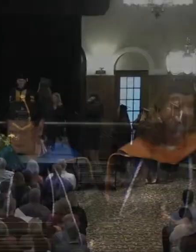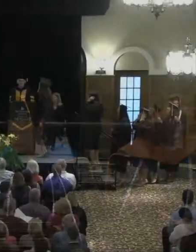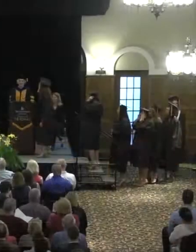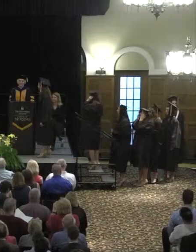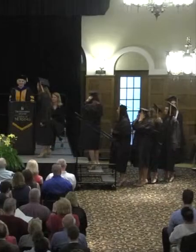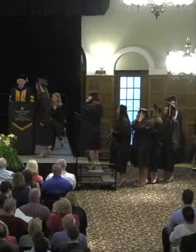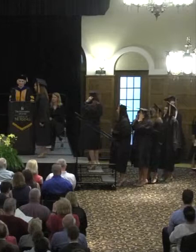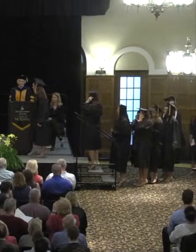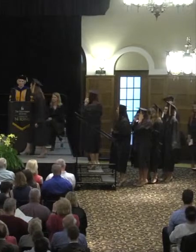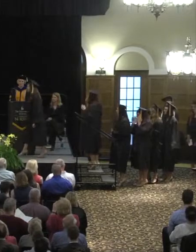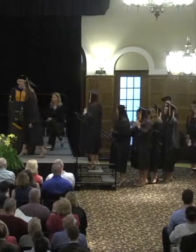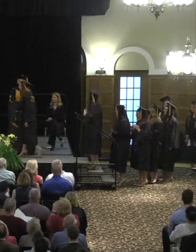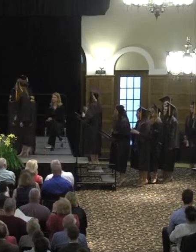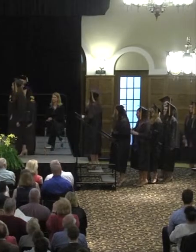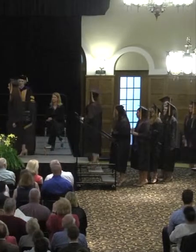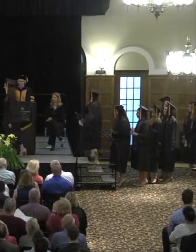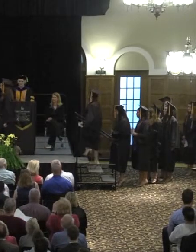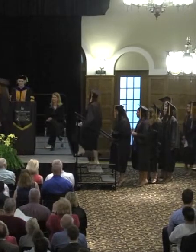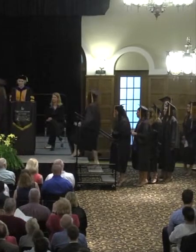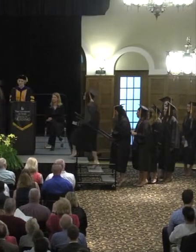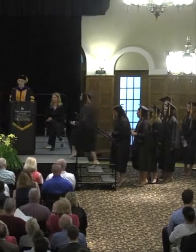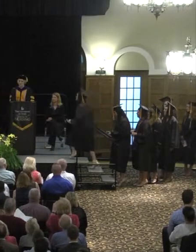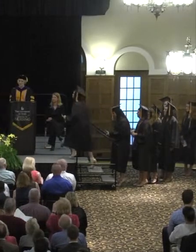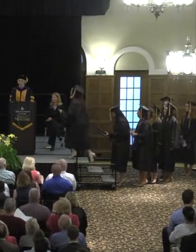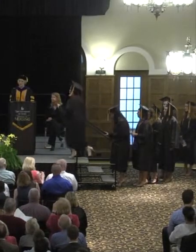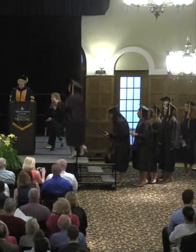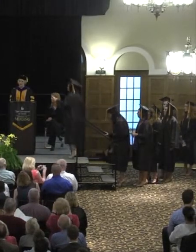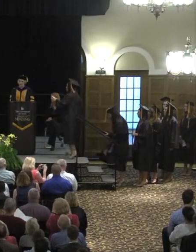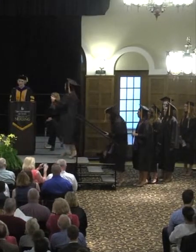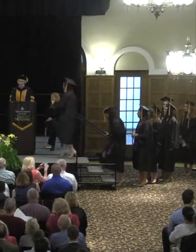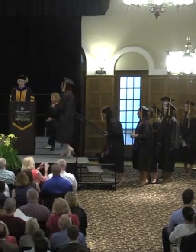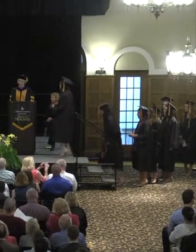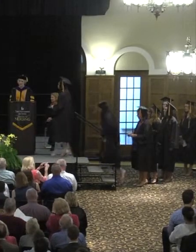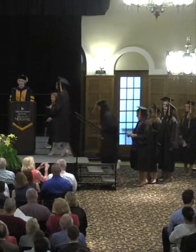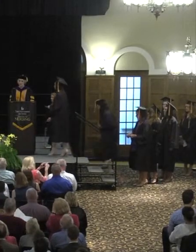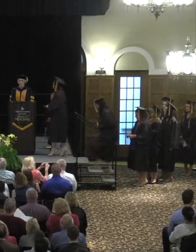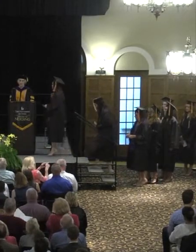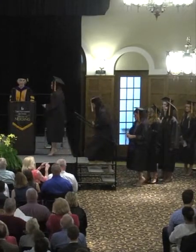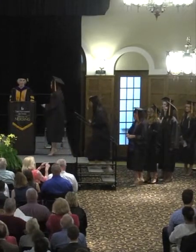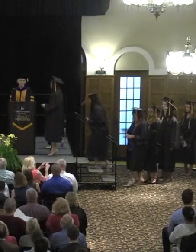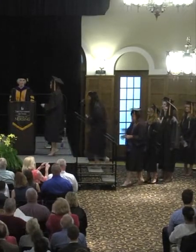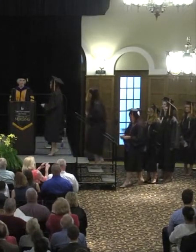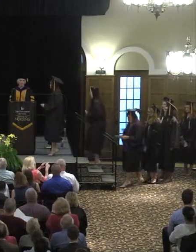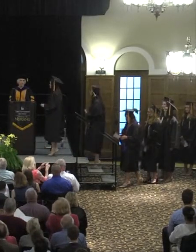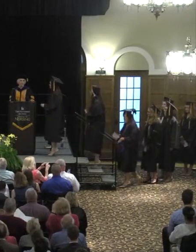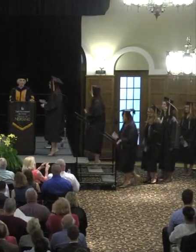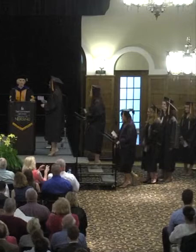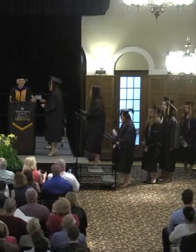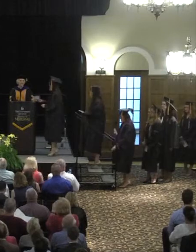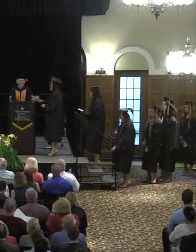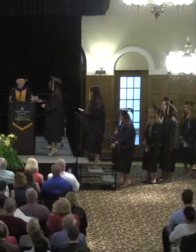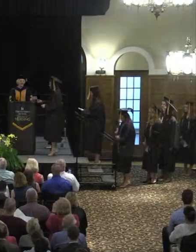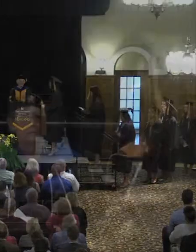Jenny Eisenberg, BSN, Bachelor of Science in Nursing, with Honors in Nursing.